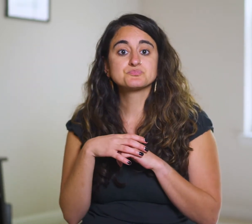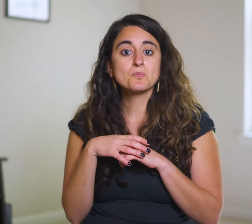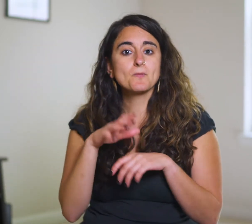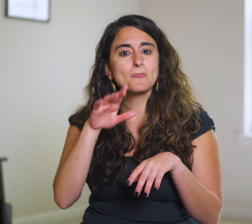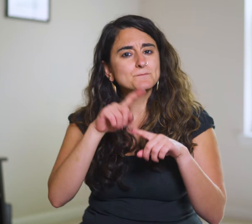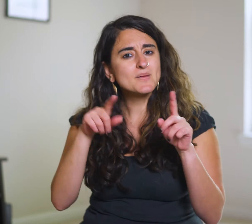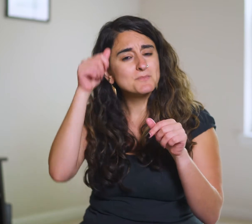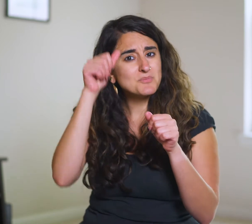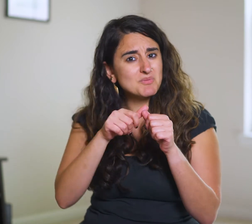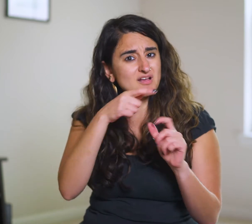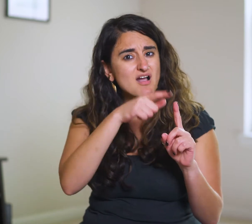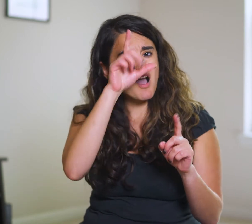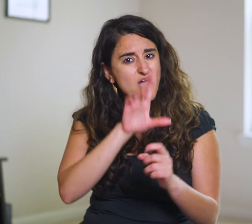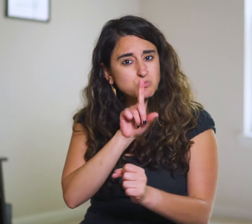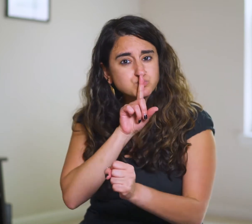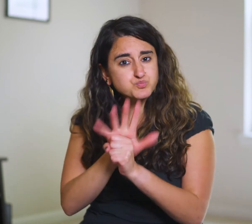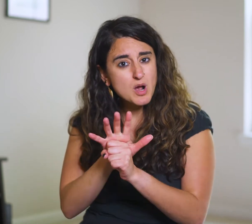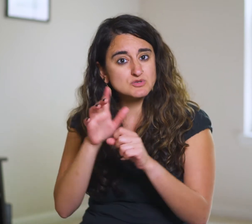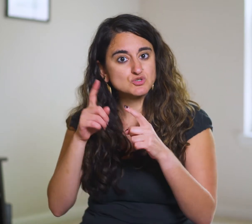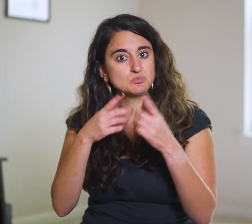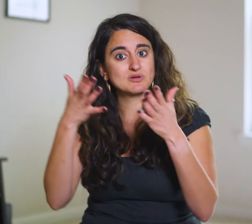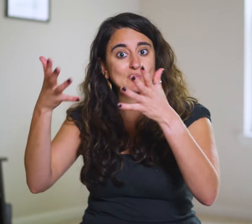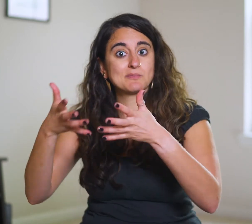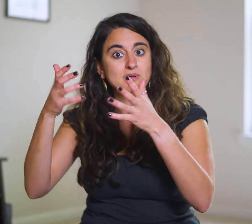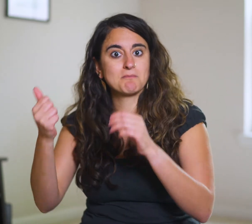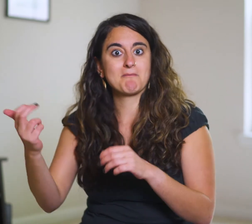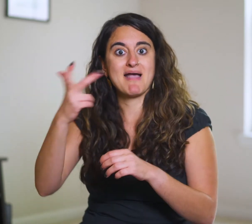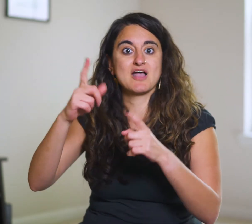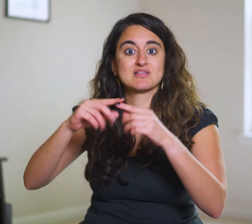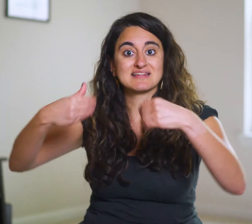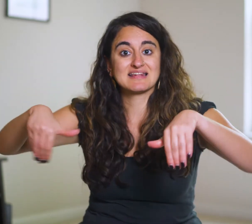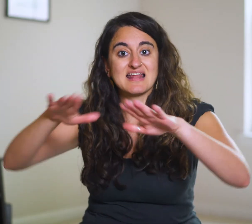But didn’t God promise to bring the remnant back to the land